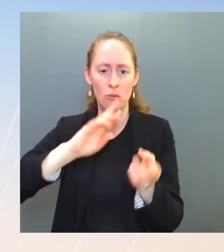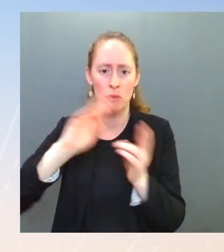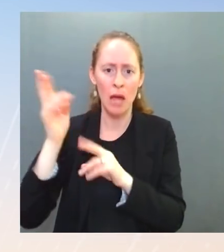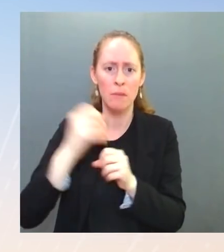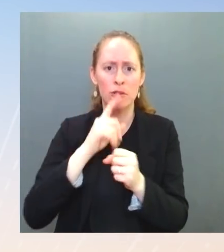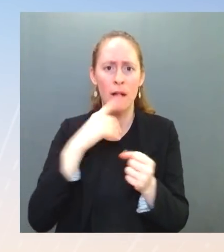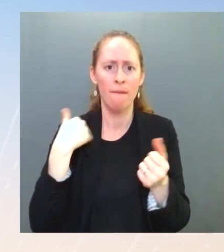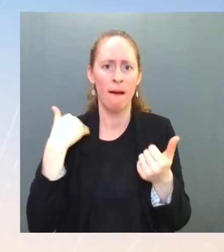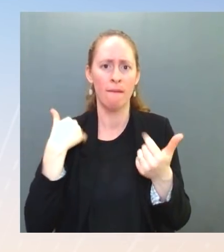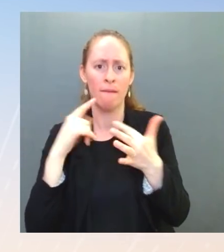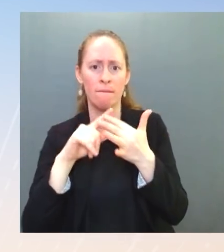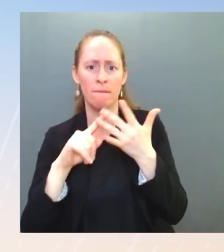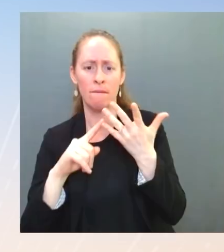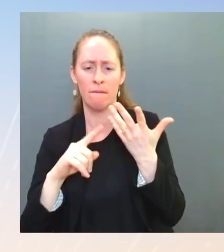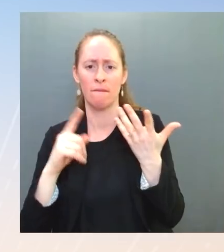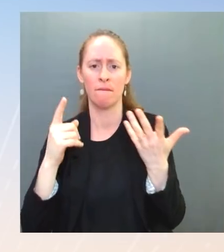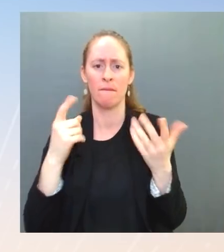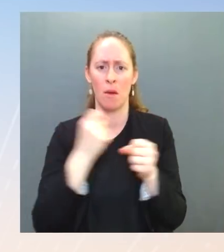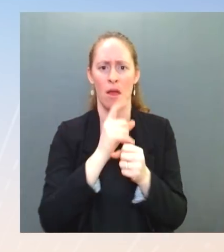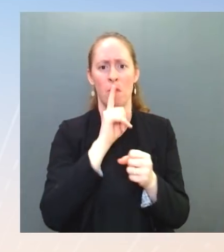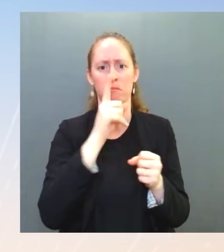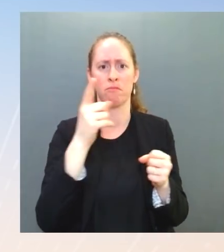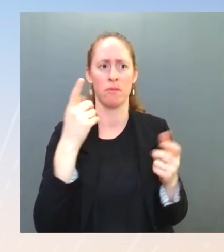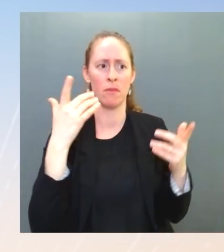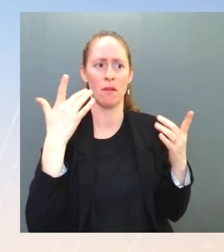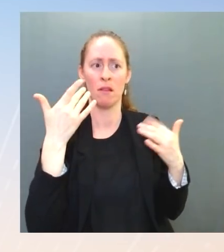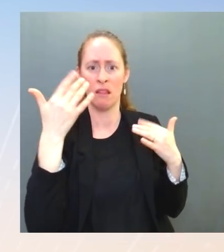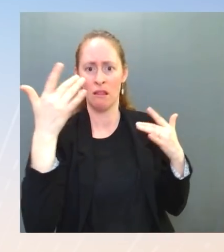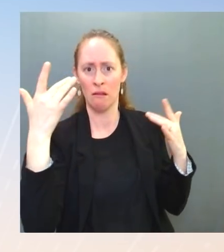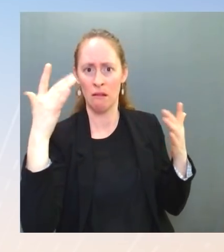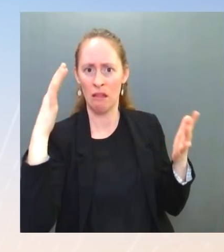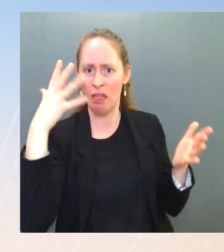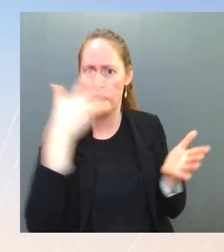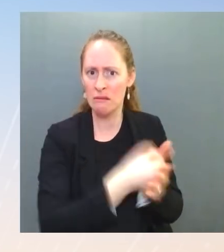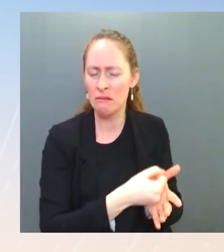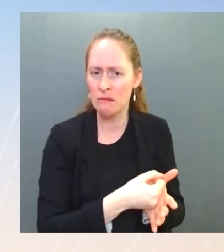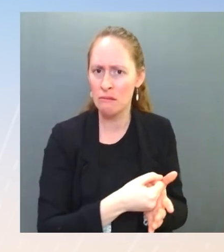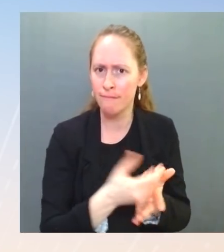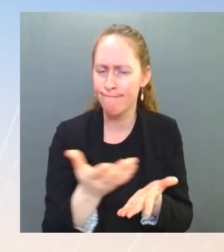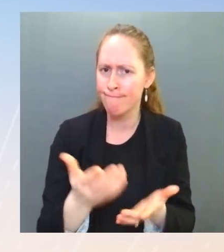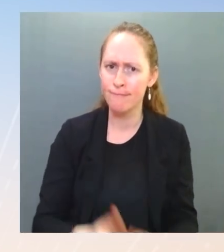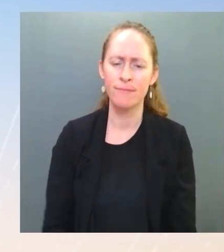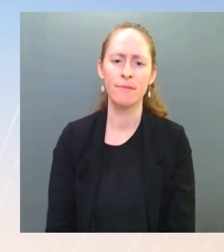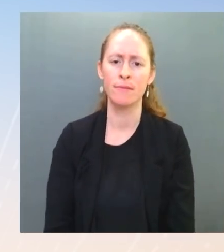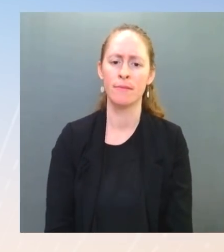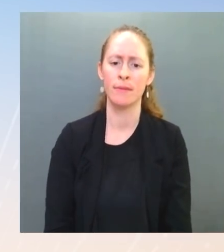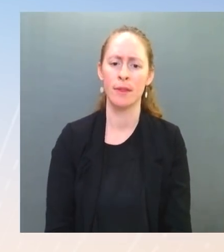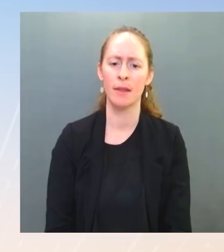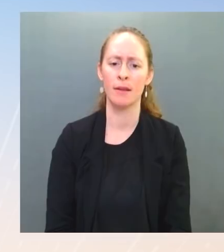we of course continued to assess the state of our economy, the health of our economy.